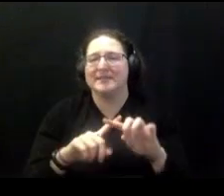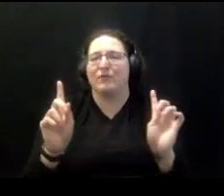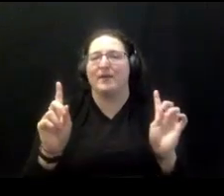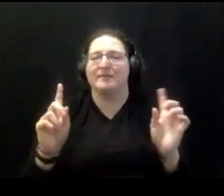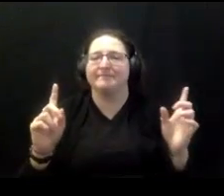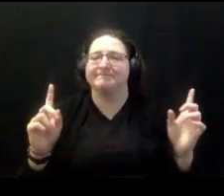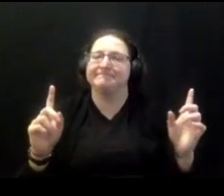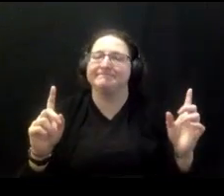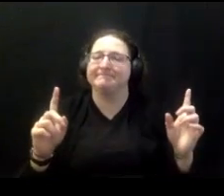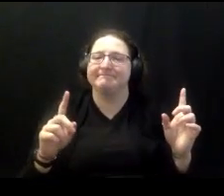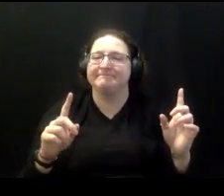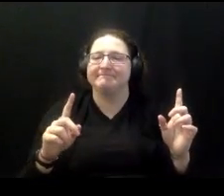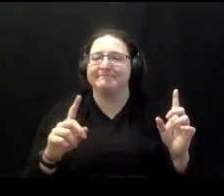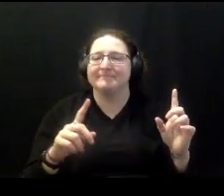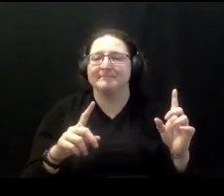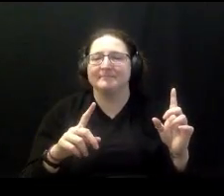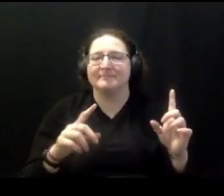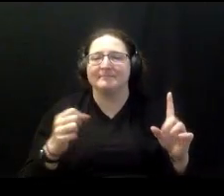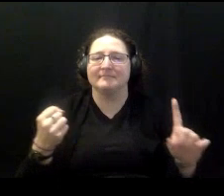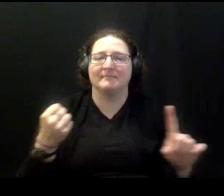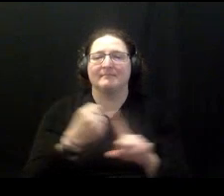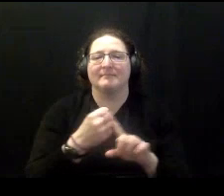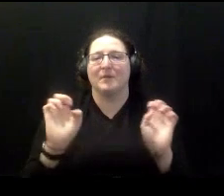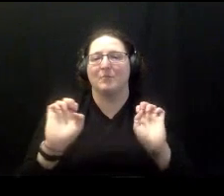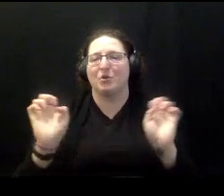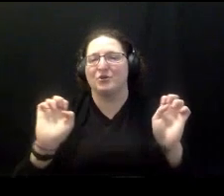Just like emergency management agencies collect information on the threats and